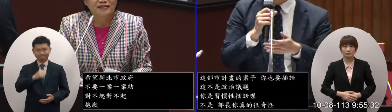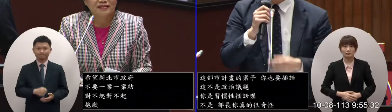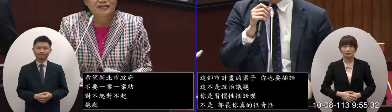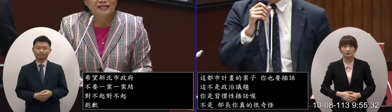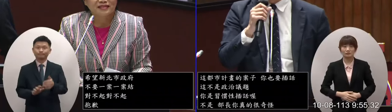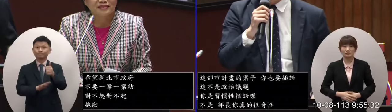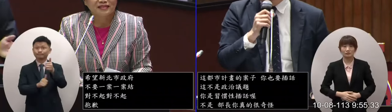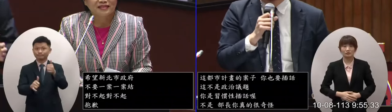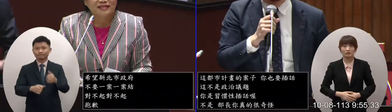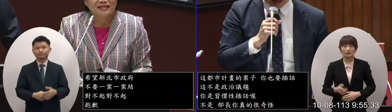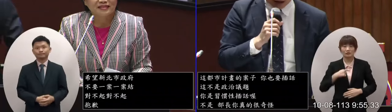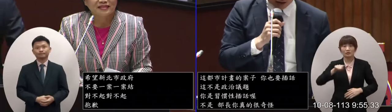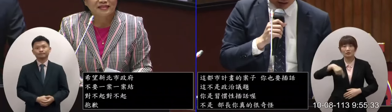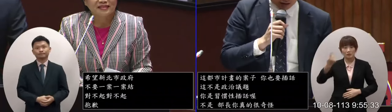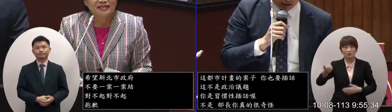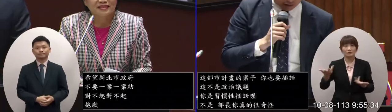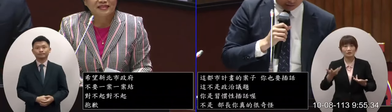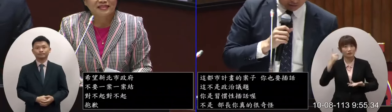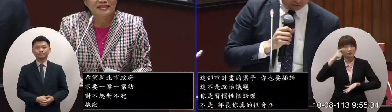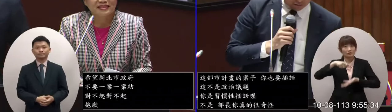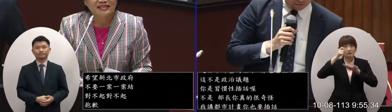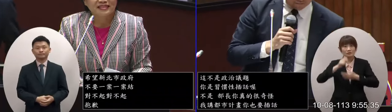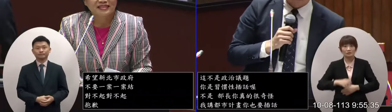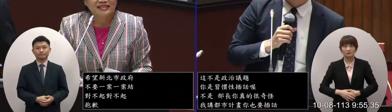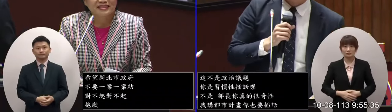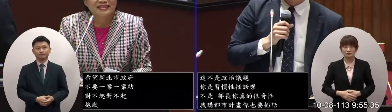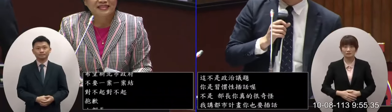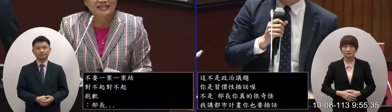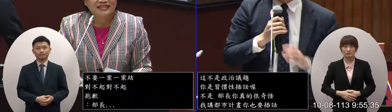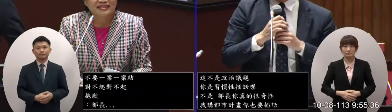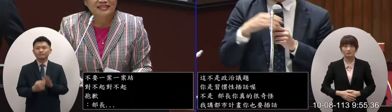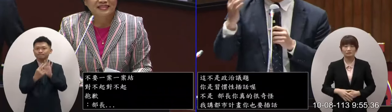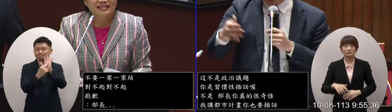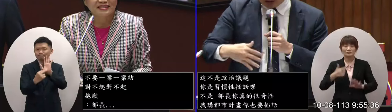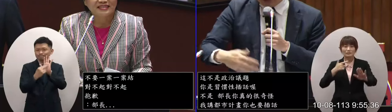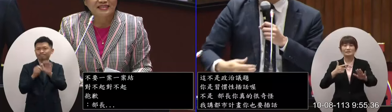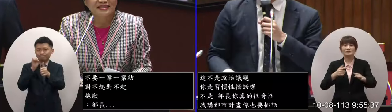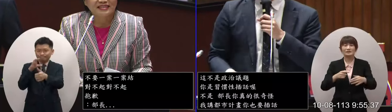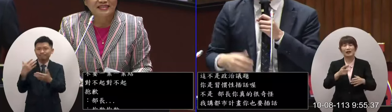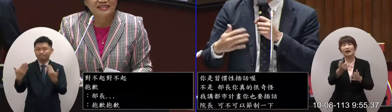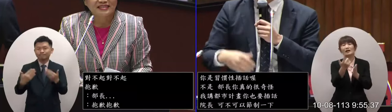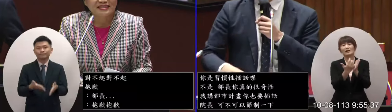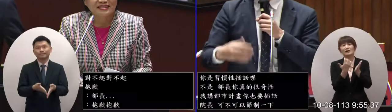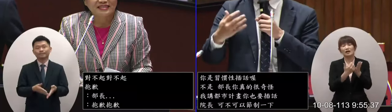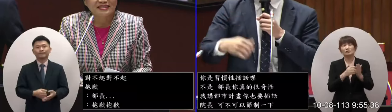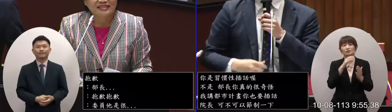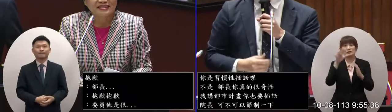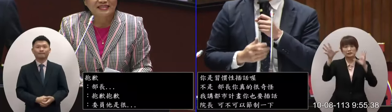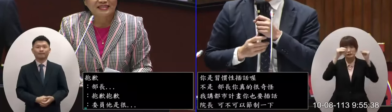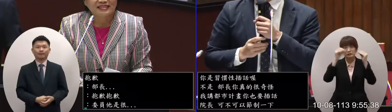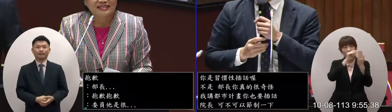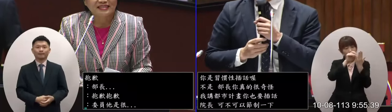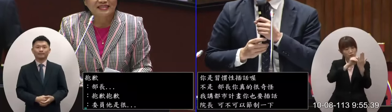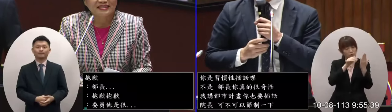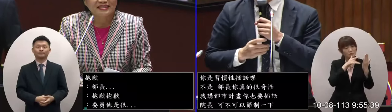that you're off, I'm going to move on to the next topic. Actively explain it clearly to the committee members. It’s not that what he talks about is reading materials . I know that this has nothing to do